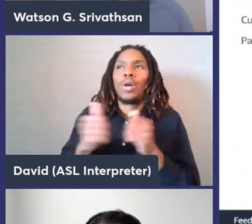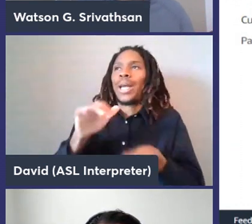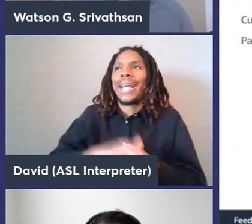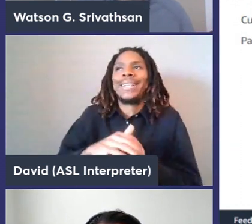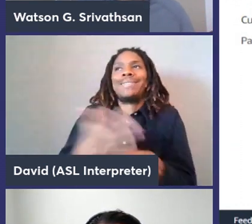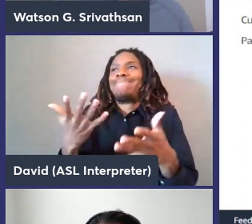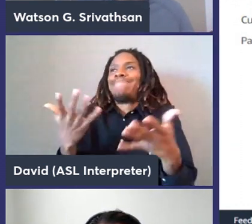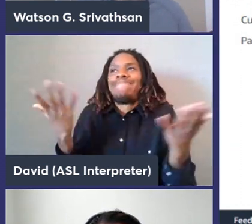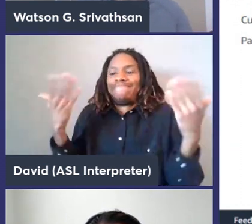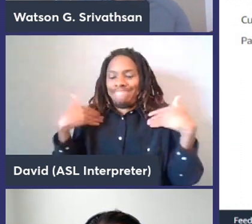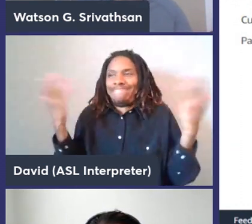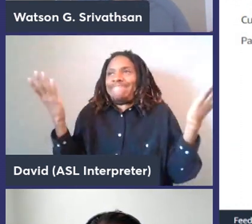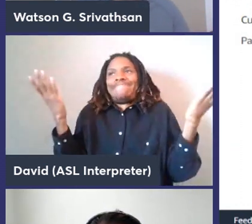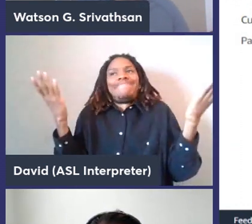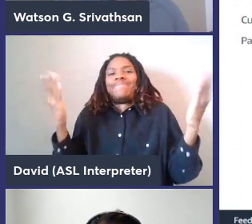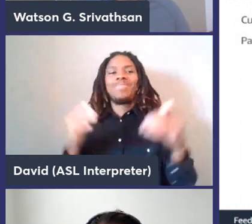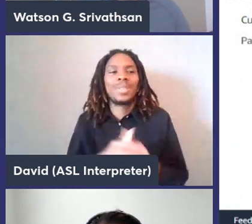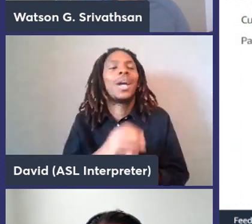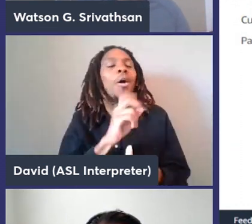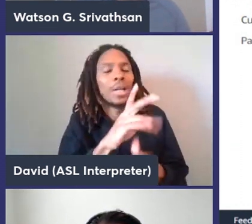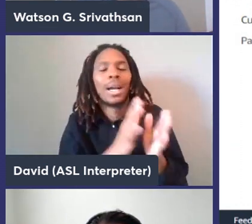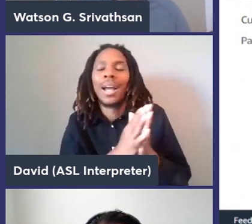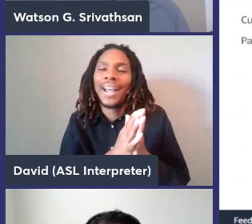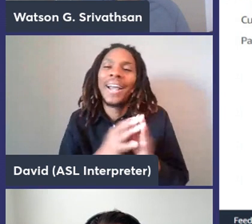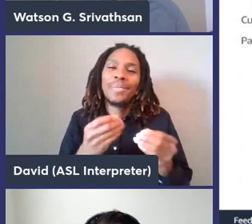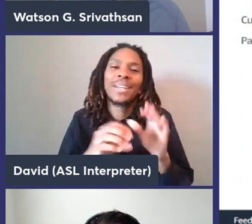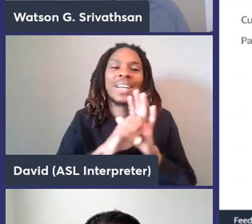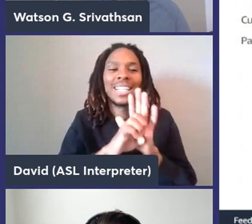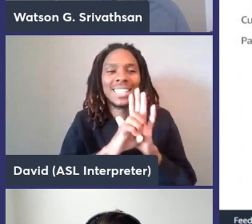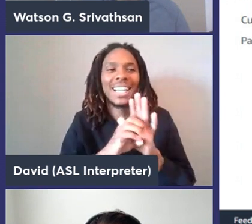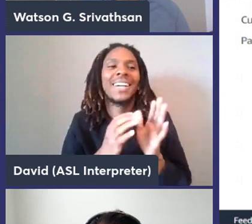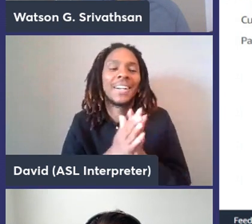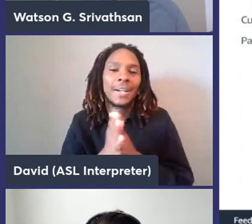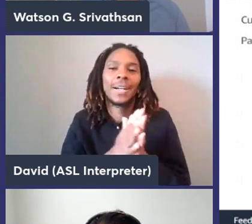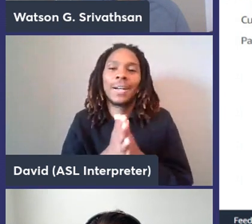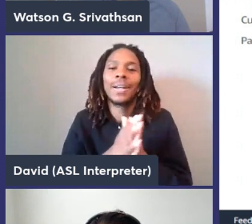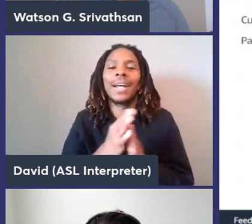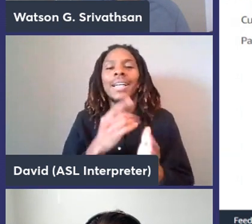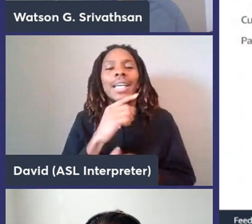So I, let me start. Yeah, let me give you a demo where like 100 or 1,000